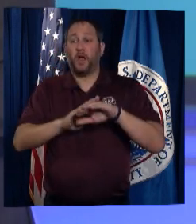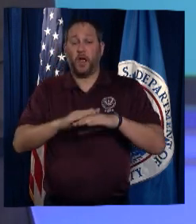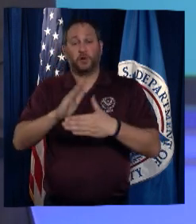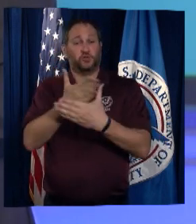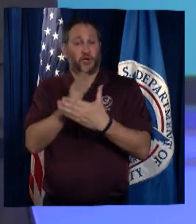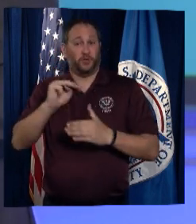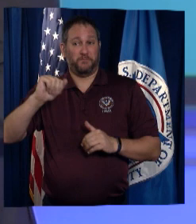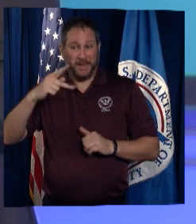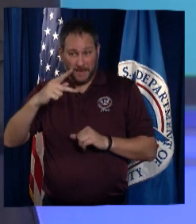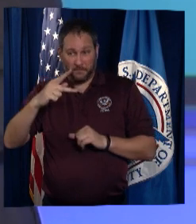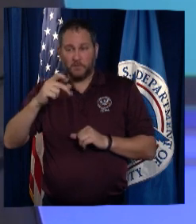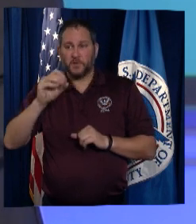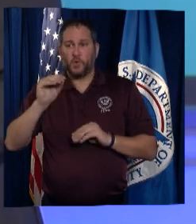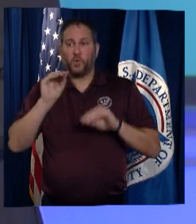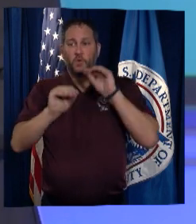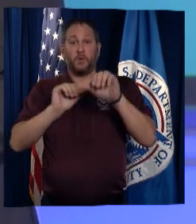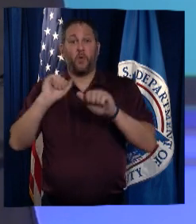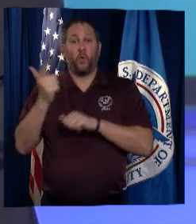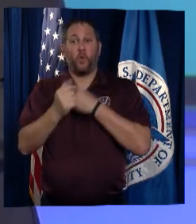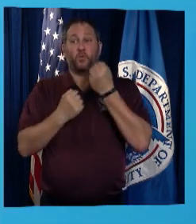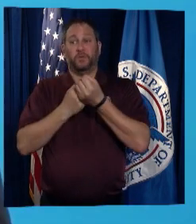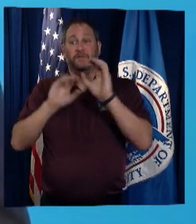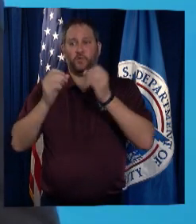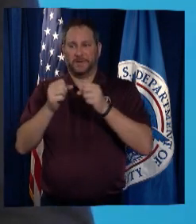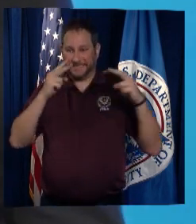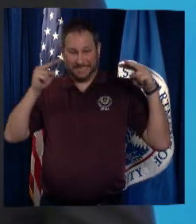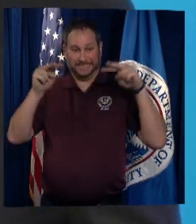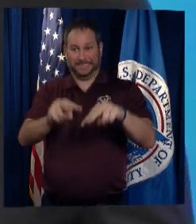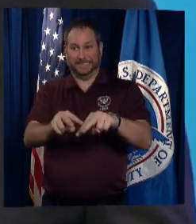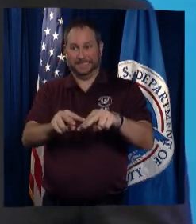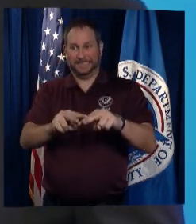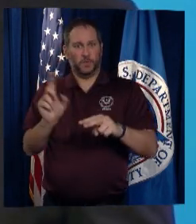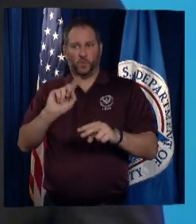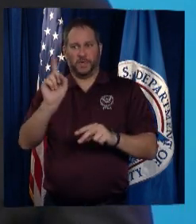have capacity can claim that case, contact the homeowner, and then go